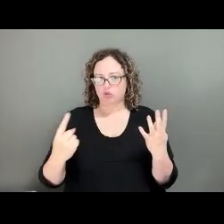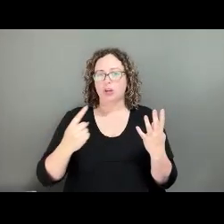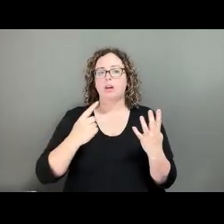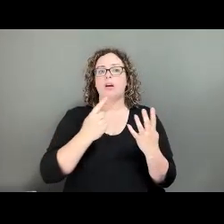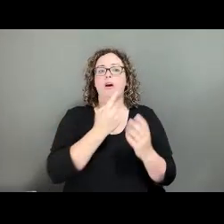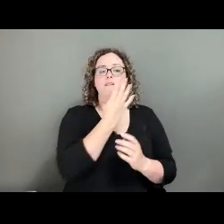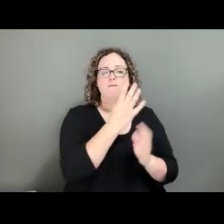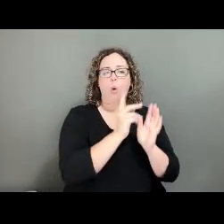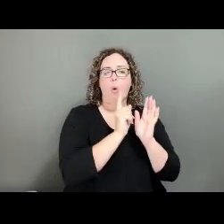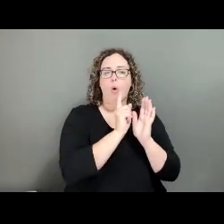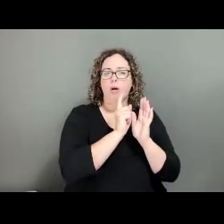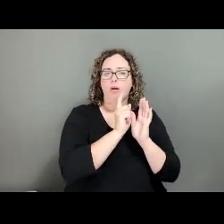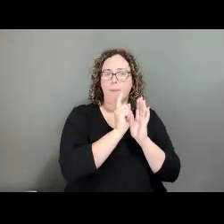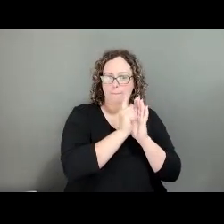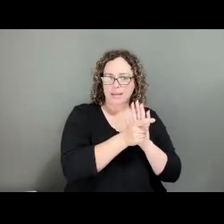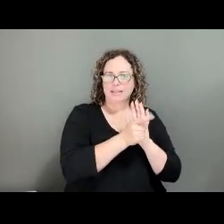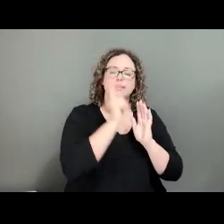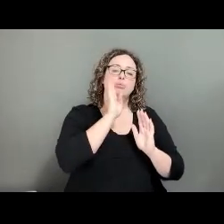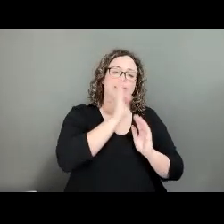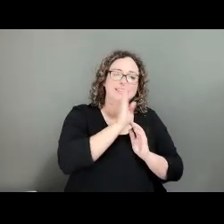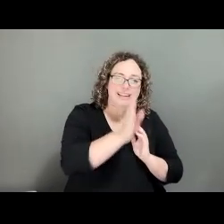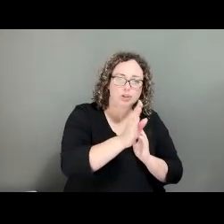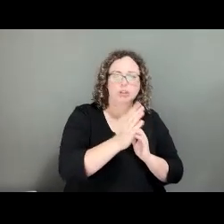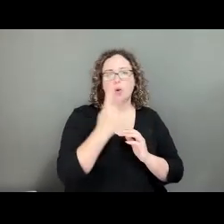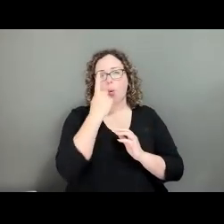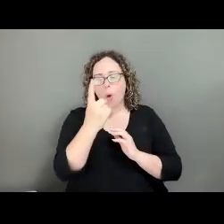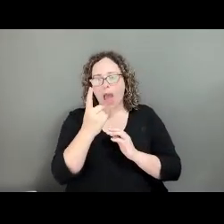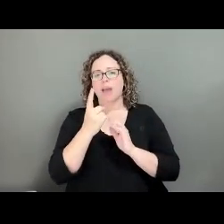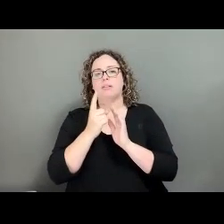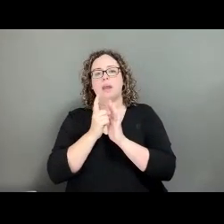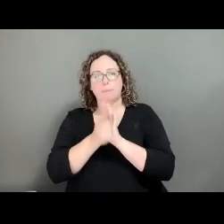So four minutes presentation, one min